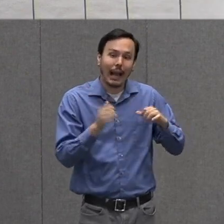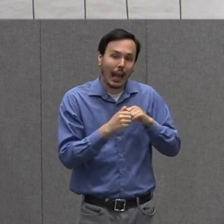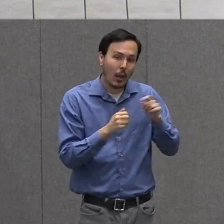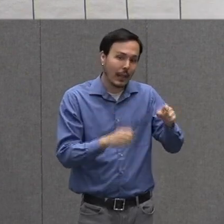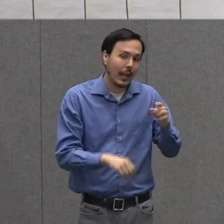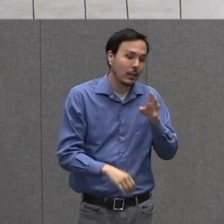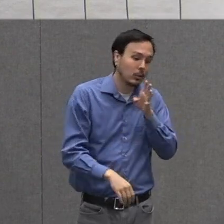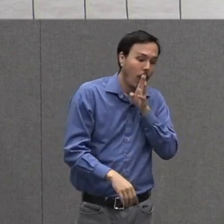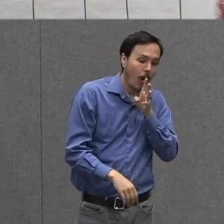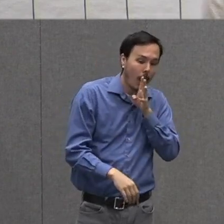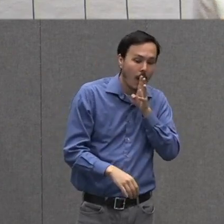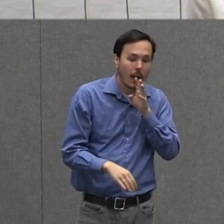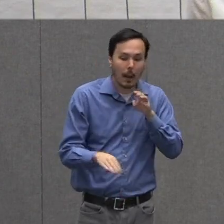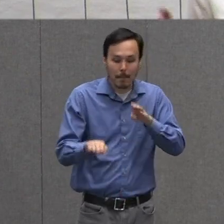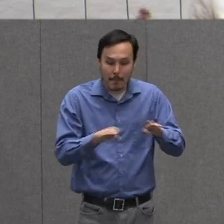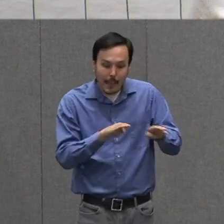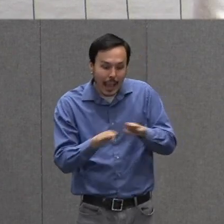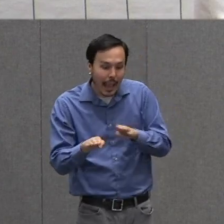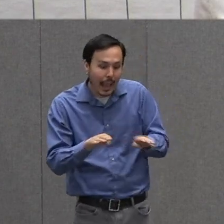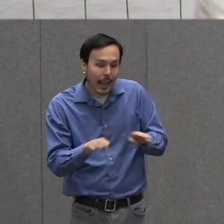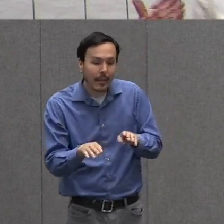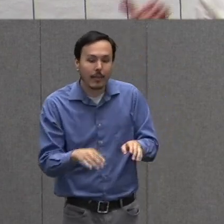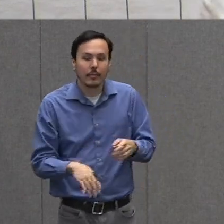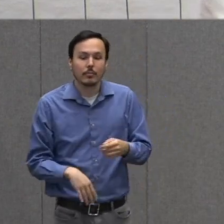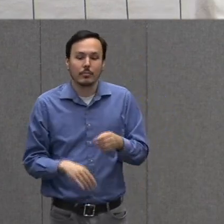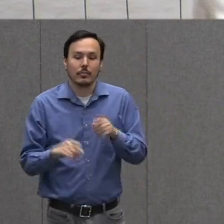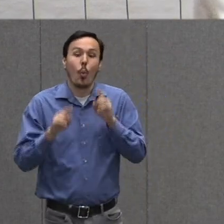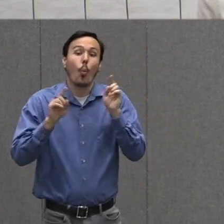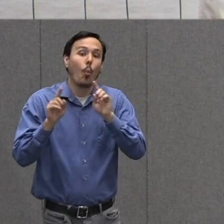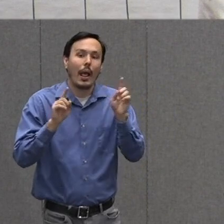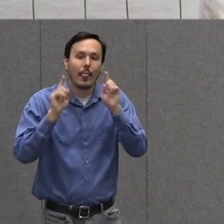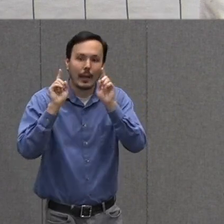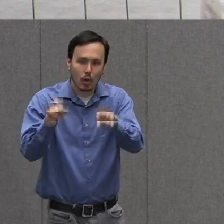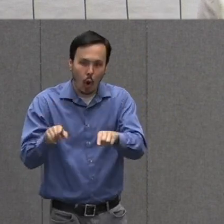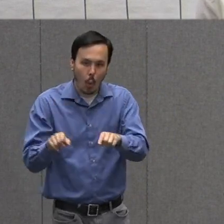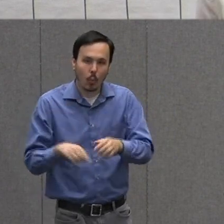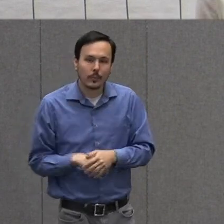Just like stories are broken into parts called paragraphs,